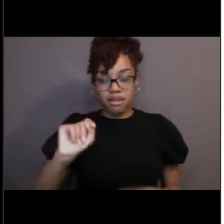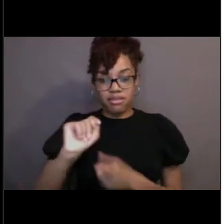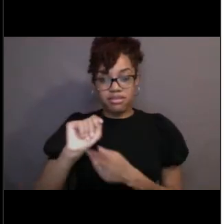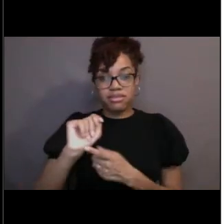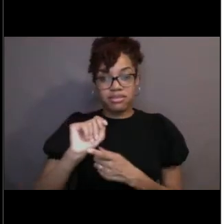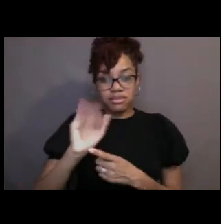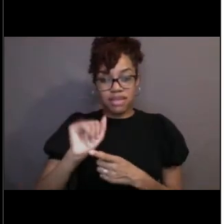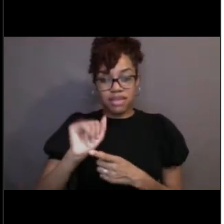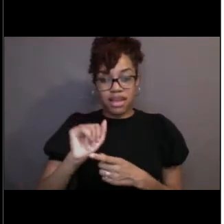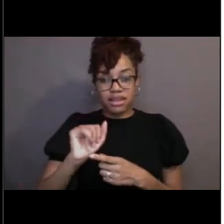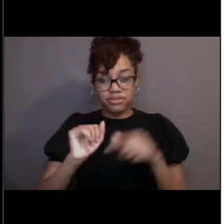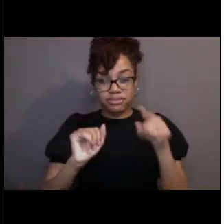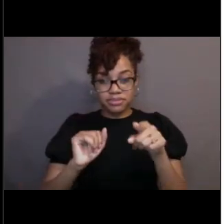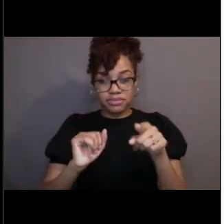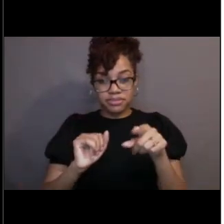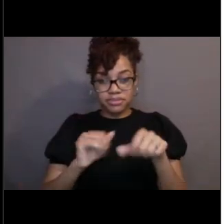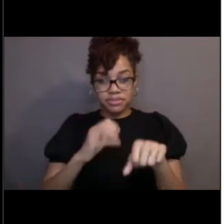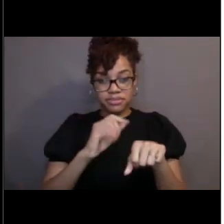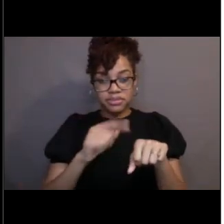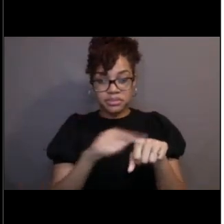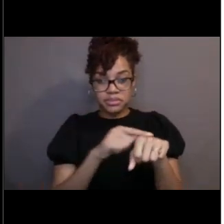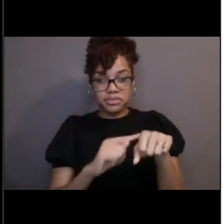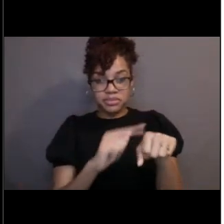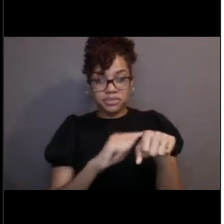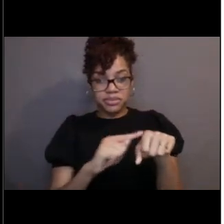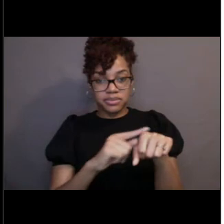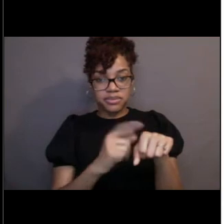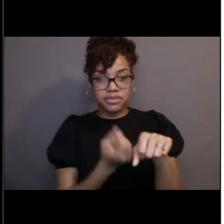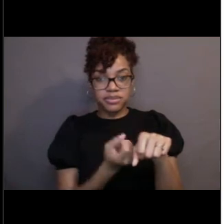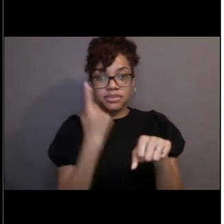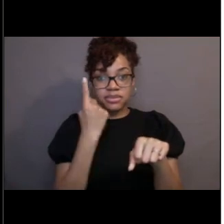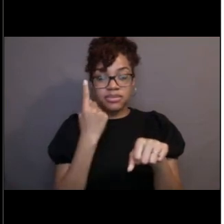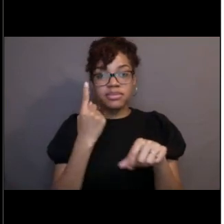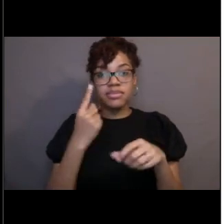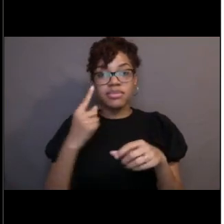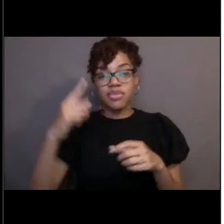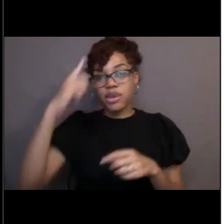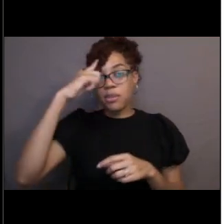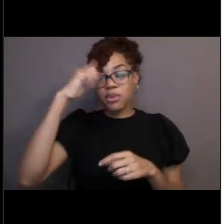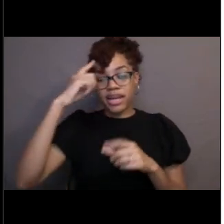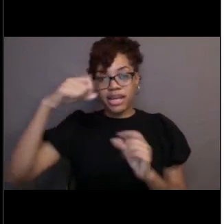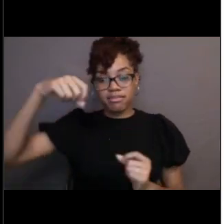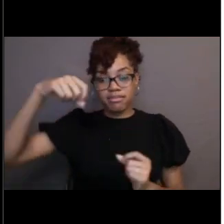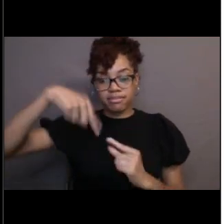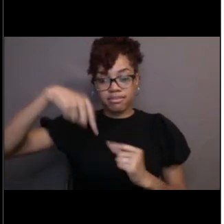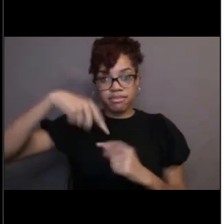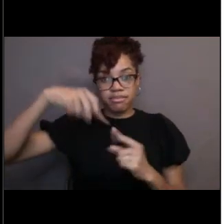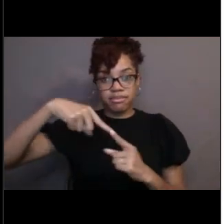And people think that it helps them understand the difference between day and night. It's just another sort of sensory tool